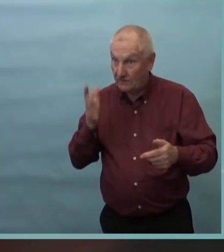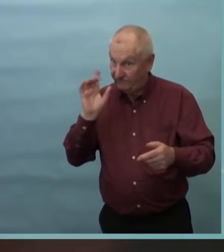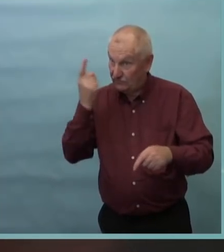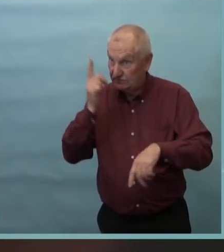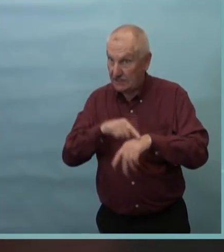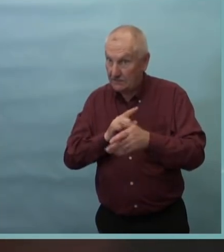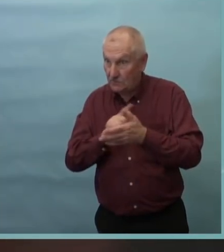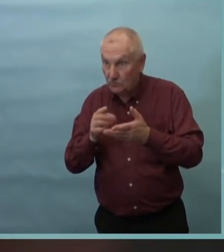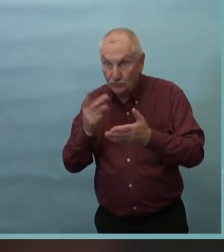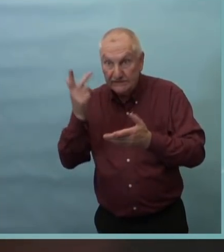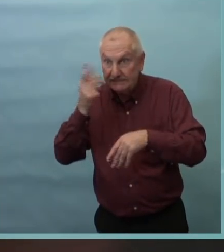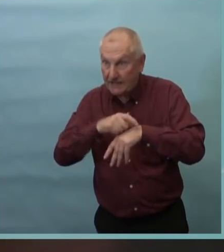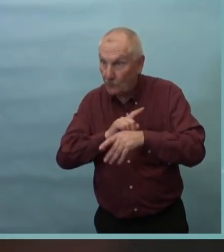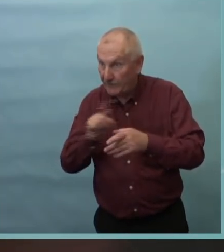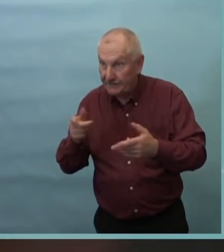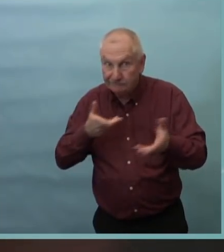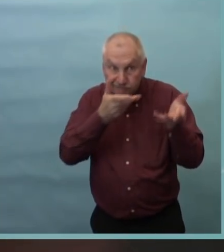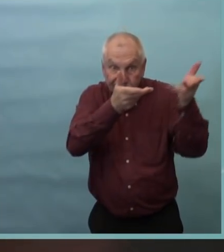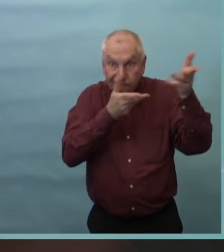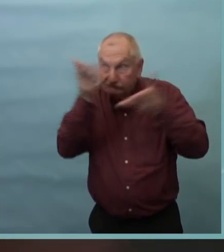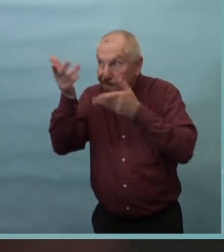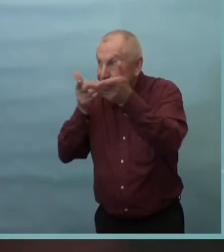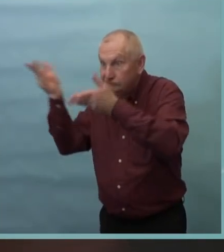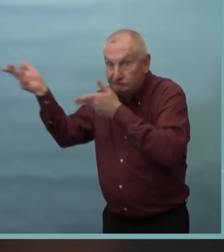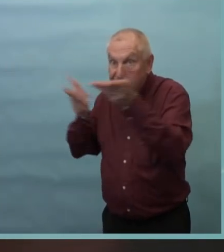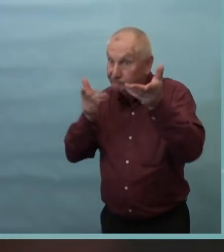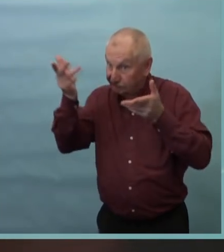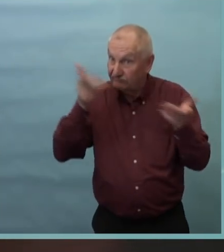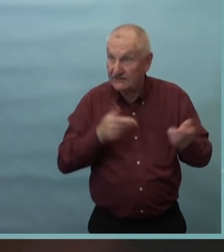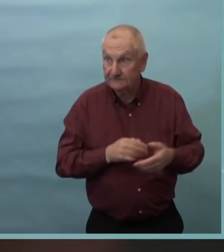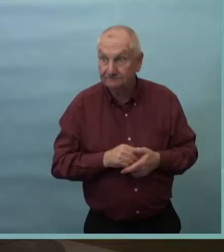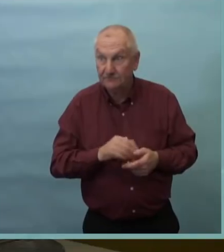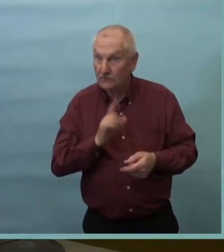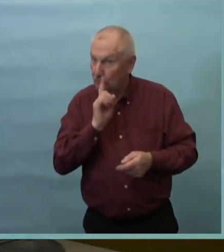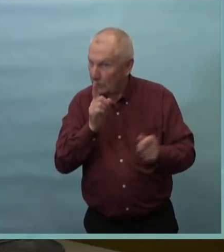making sure that that is a solid plan